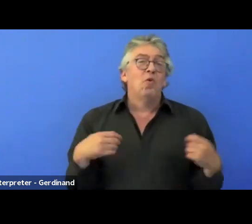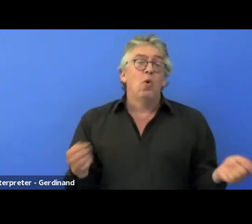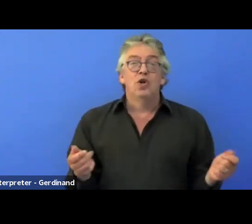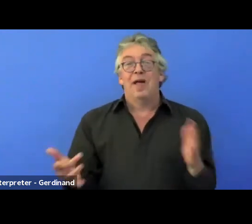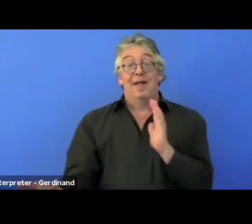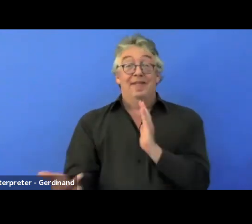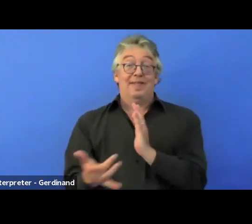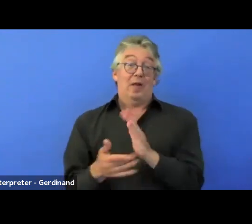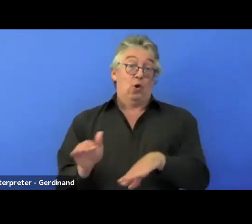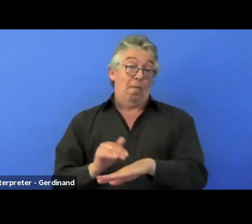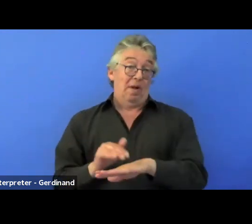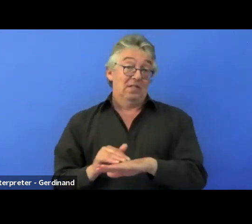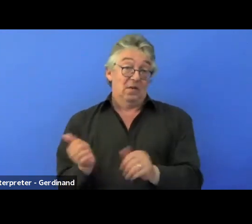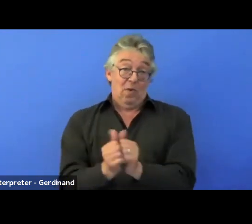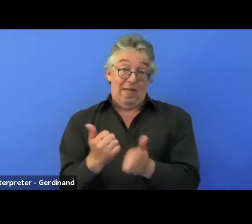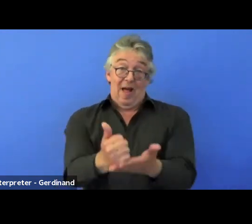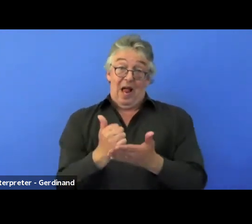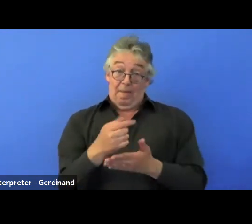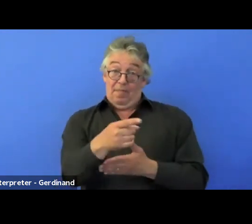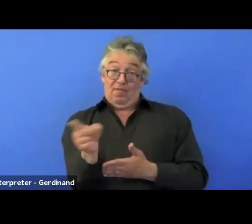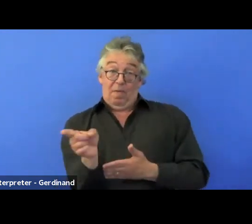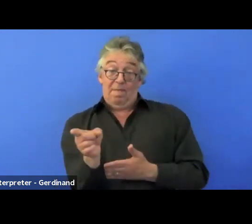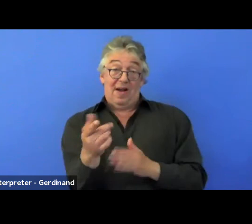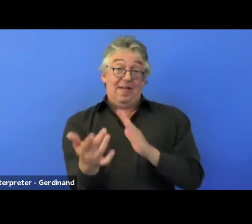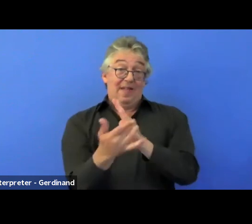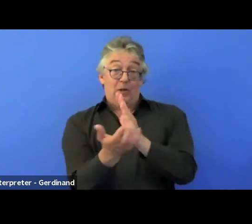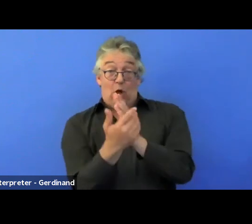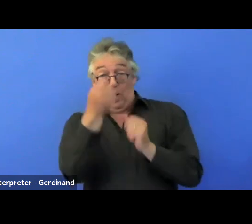with the help of the technical experts that we will recruit